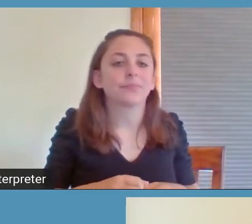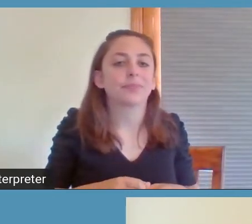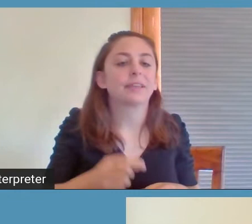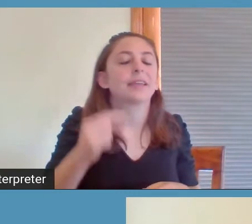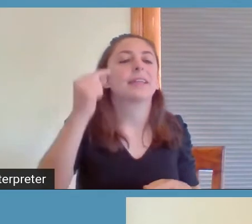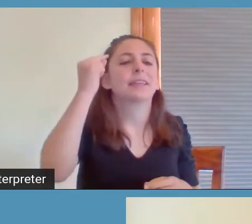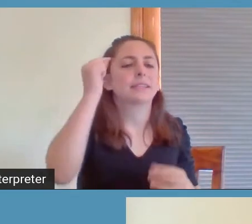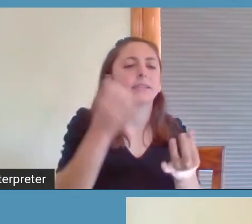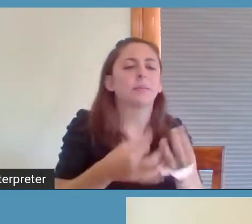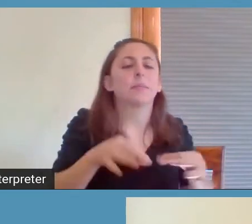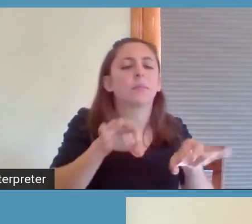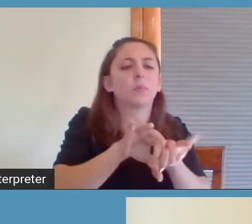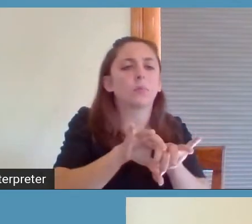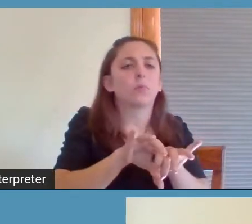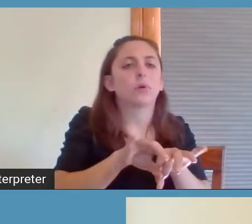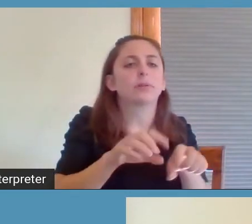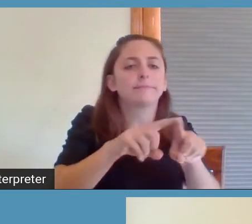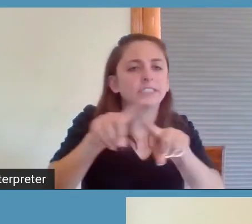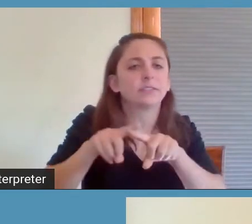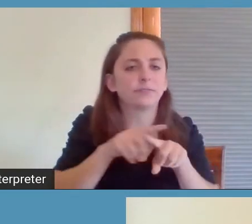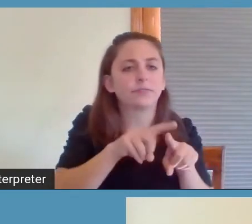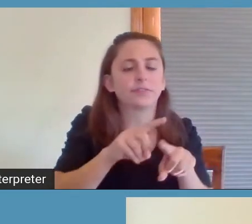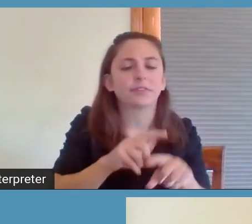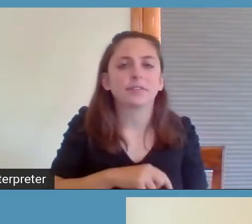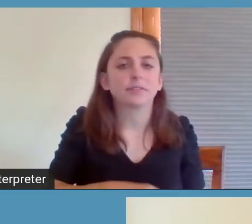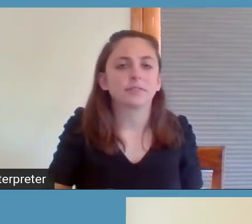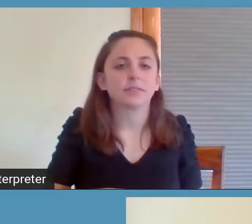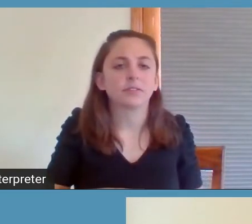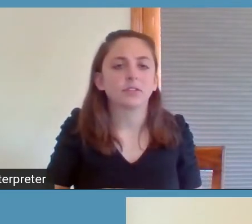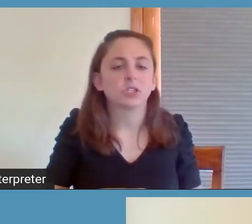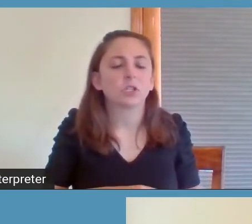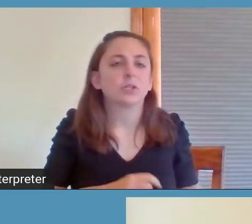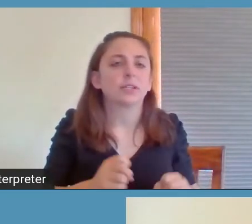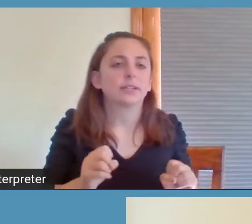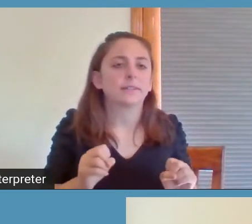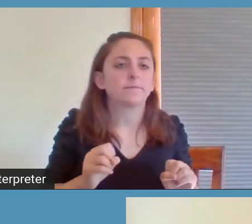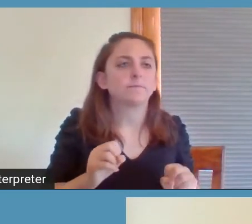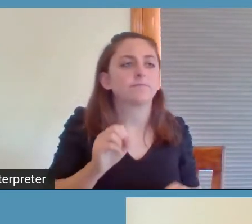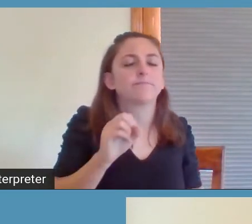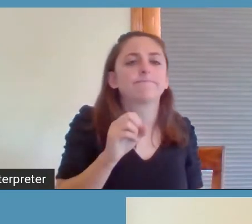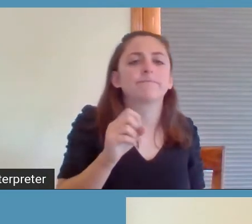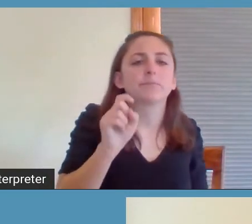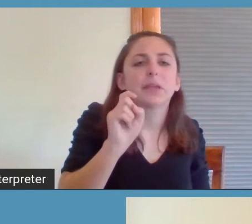distinction to make so they had to treat it in a sense like you're doing a physical exhibition